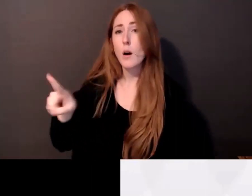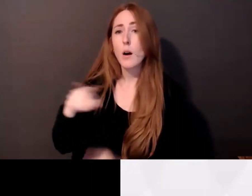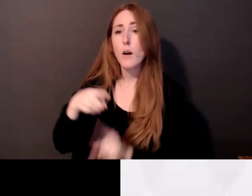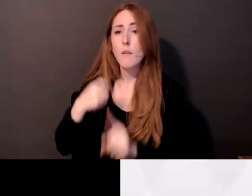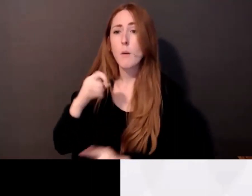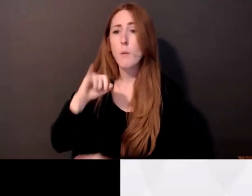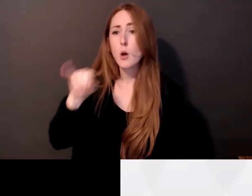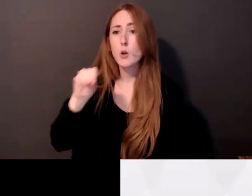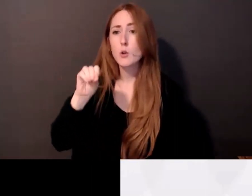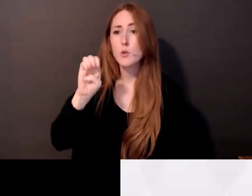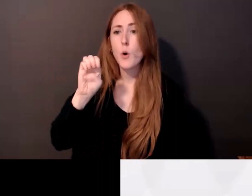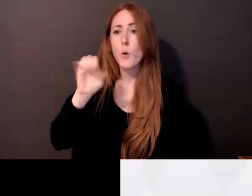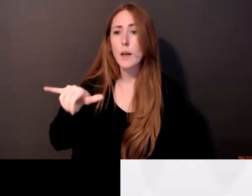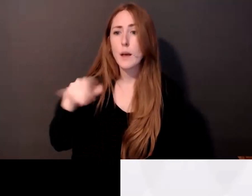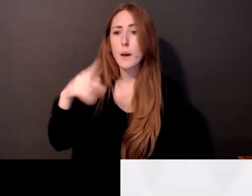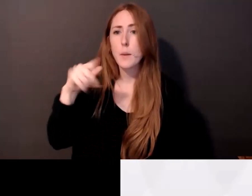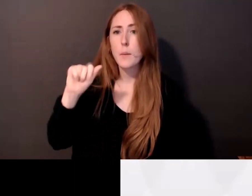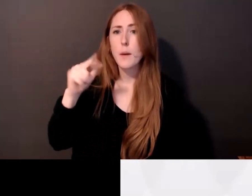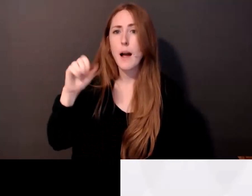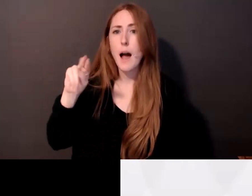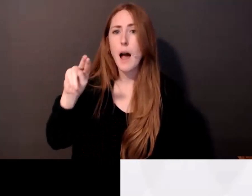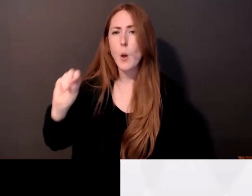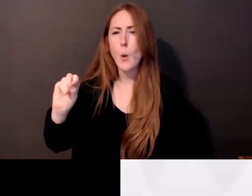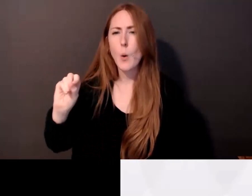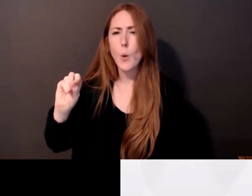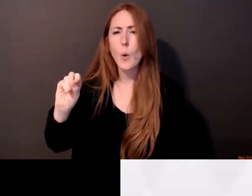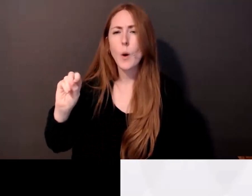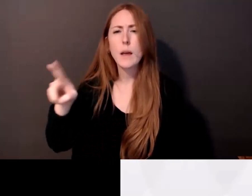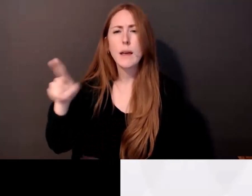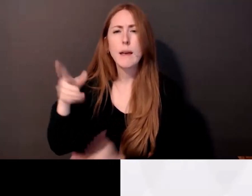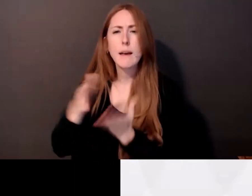who is asking, "What are the aspects of the dissemination